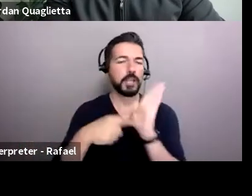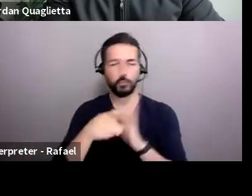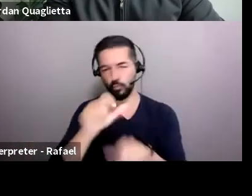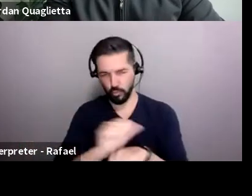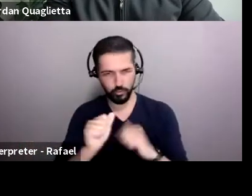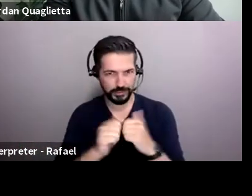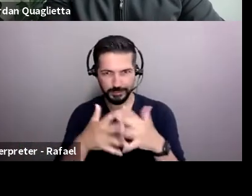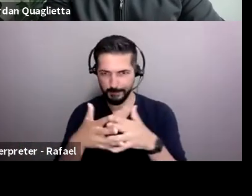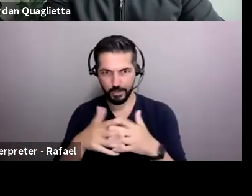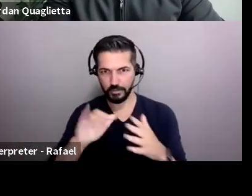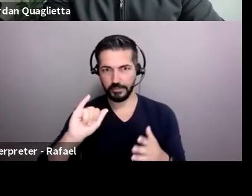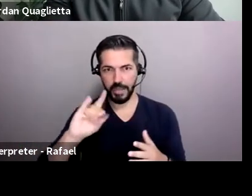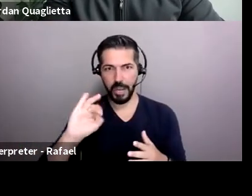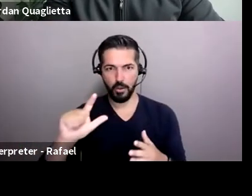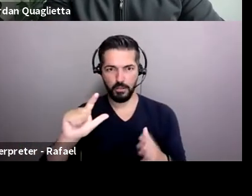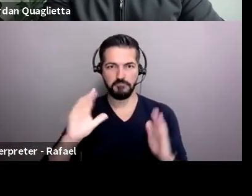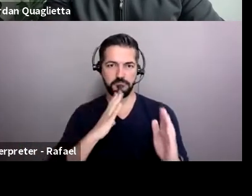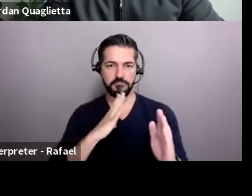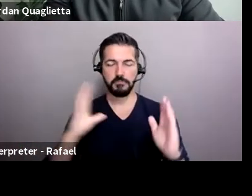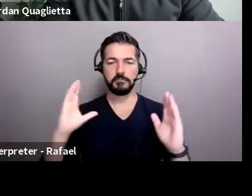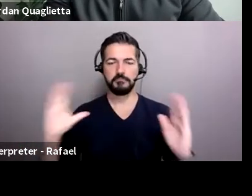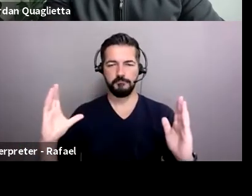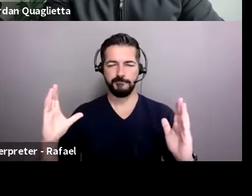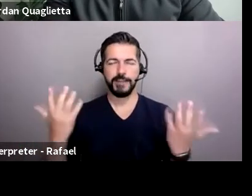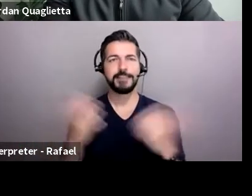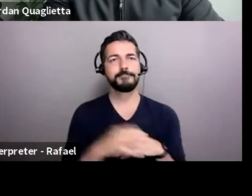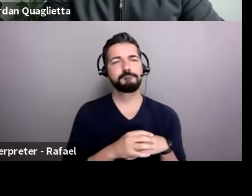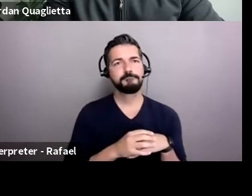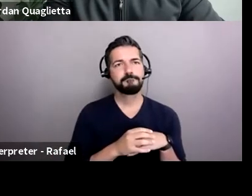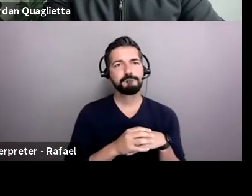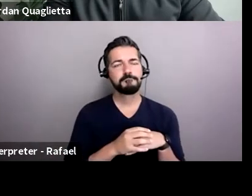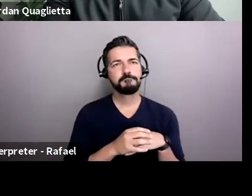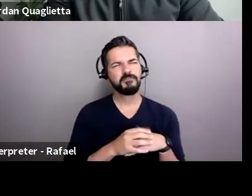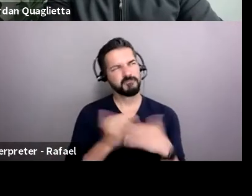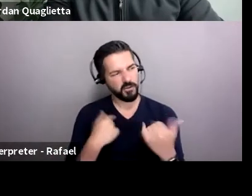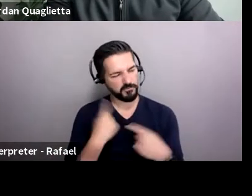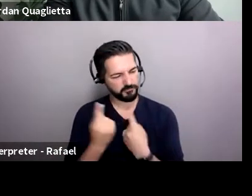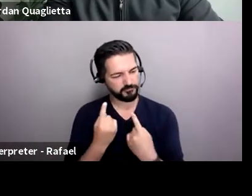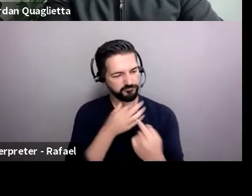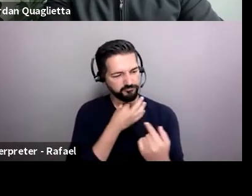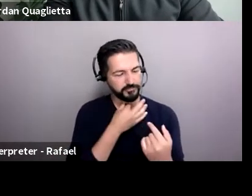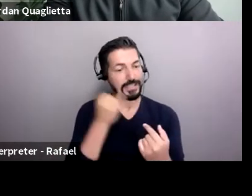But, you know, I'm a bit curious now because if you do have a fan base, right?